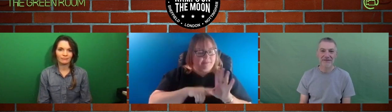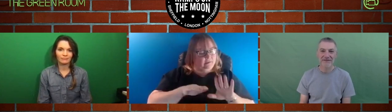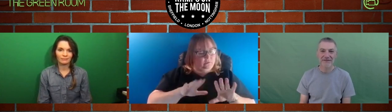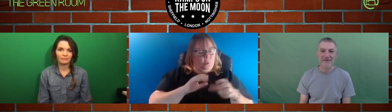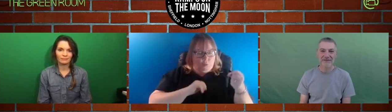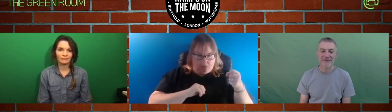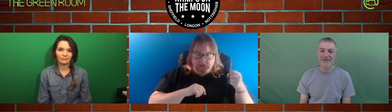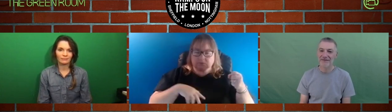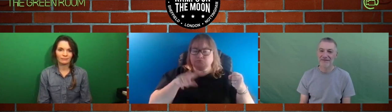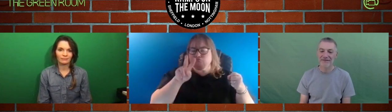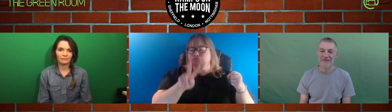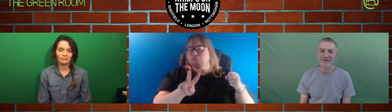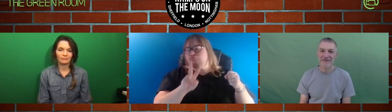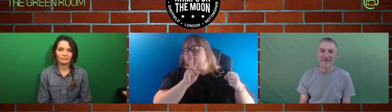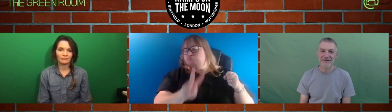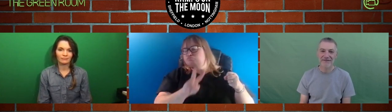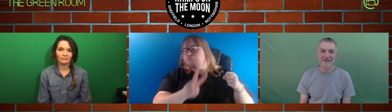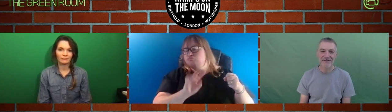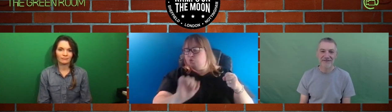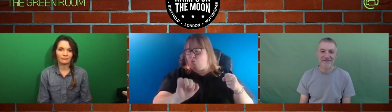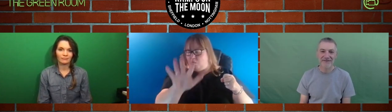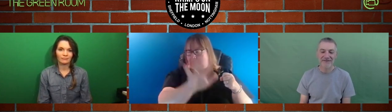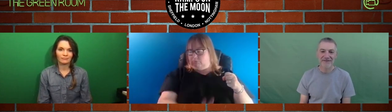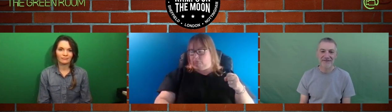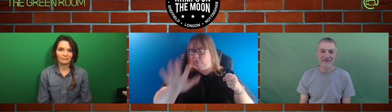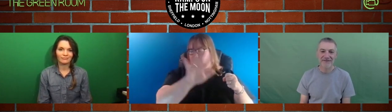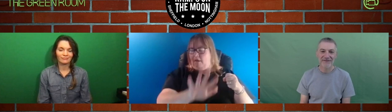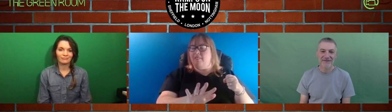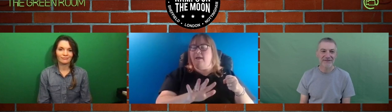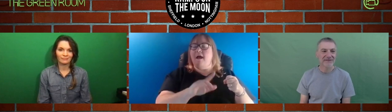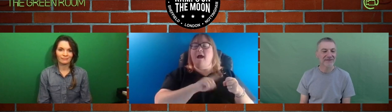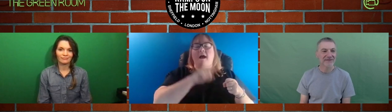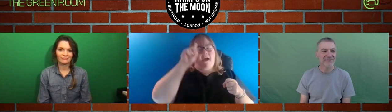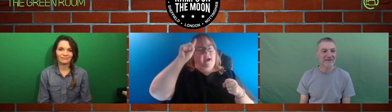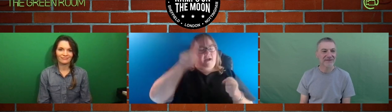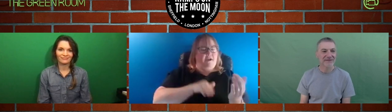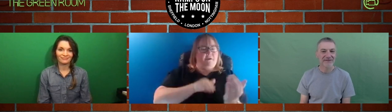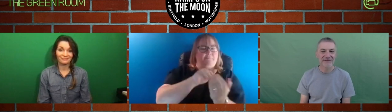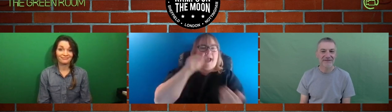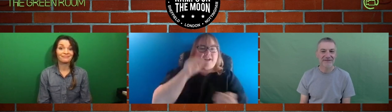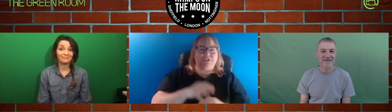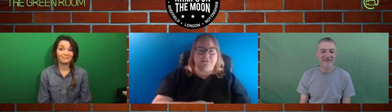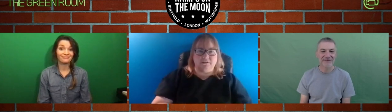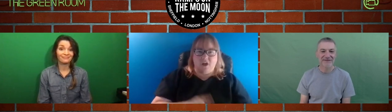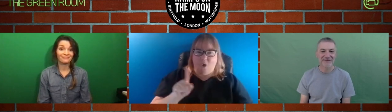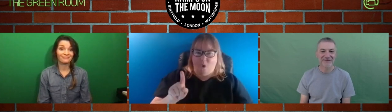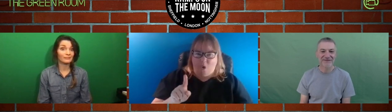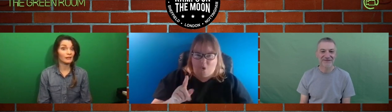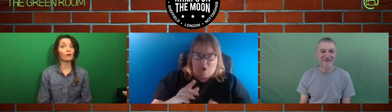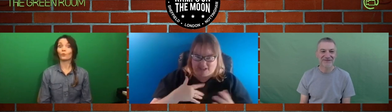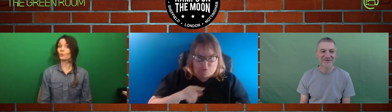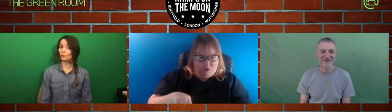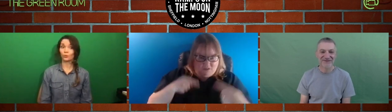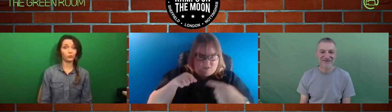think is a really great thing. I wouldn't like to be on the wrong side of Mrs Mann. No, I was just gonna say I could really see